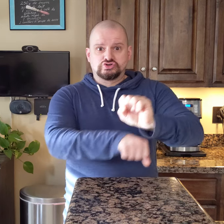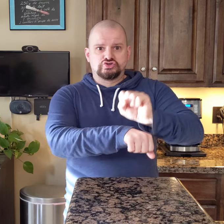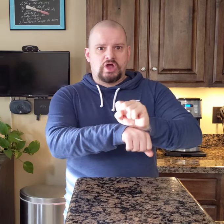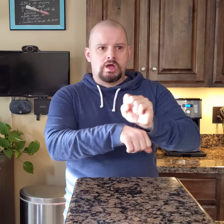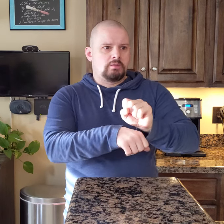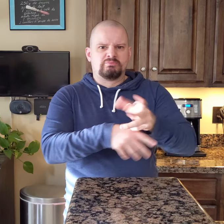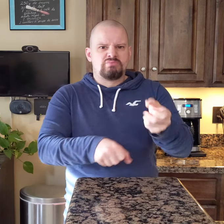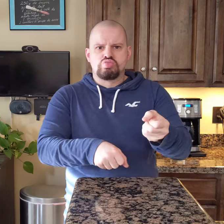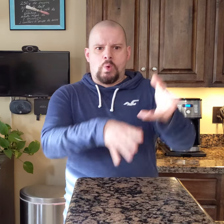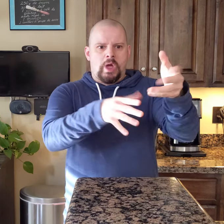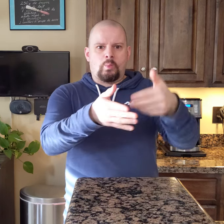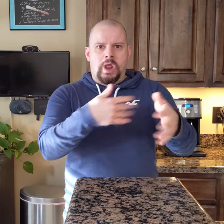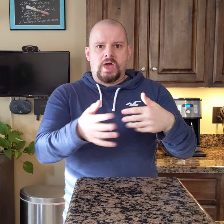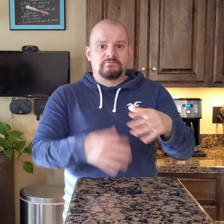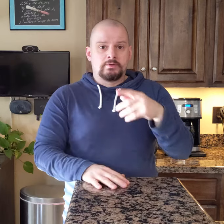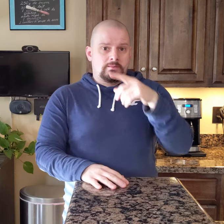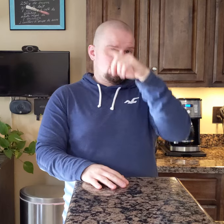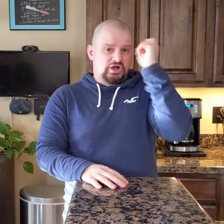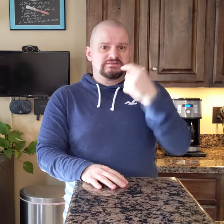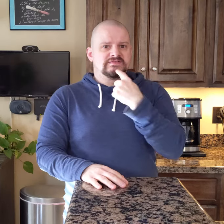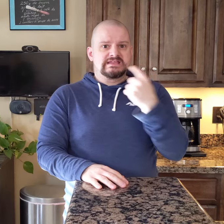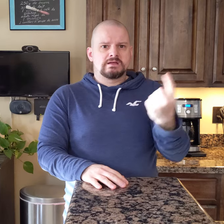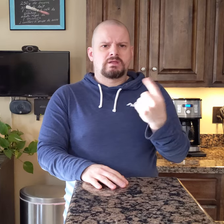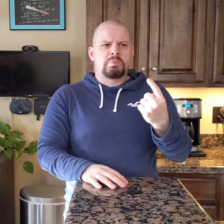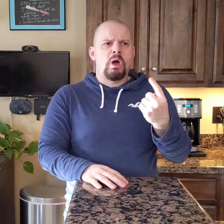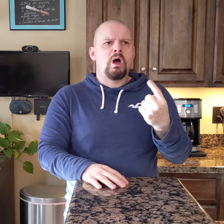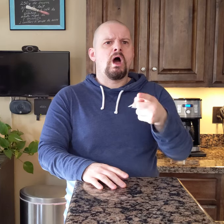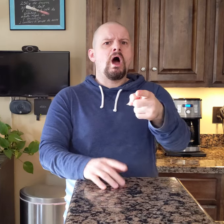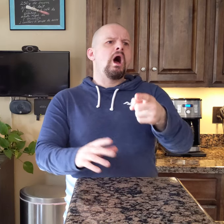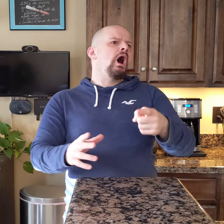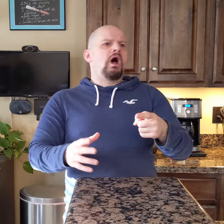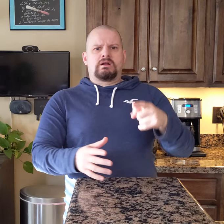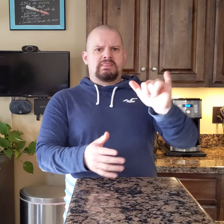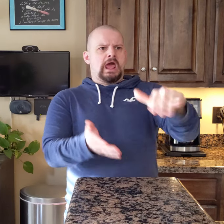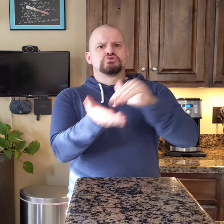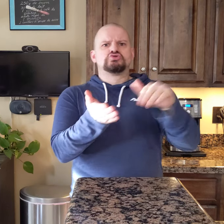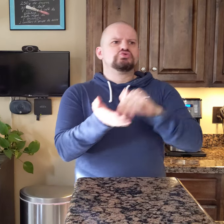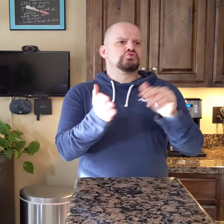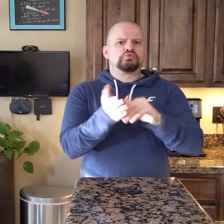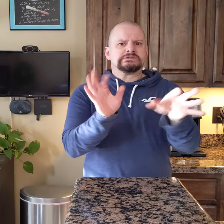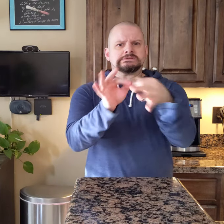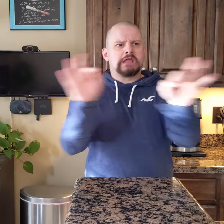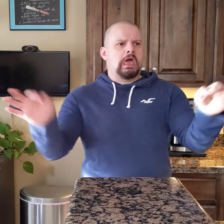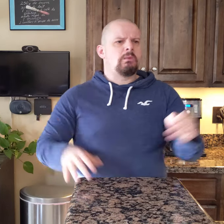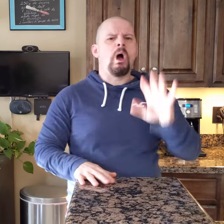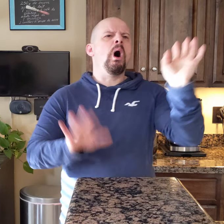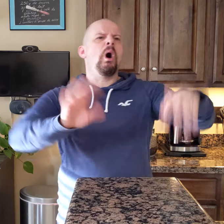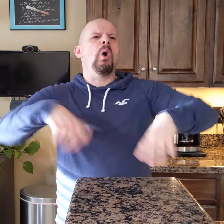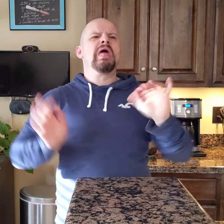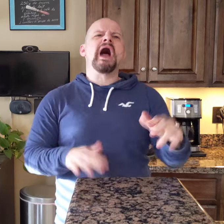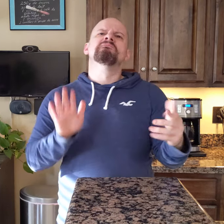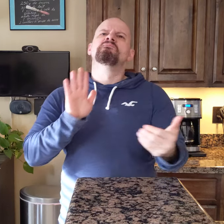You got thrown out or whatever because you said something. You're trying to come up excuses that it violates